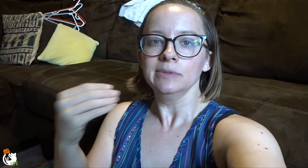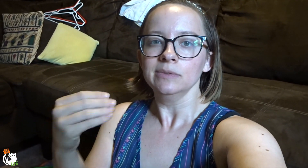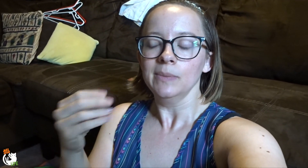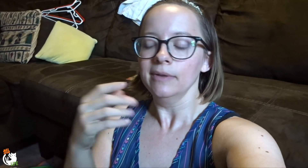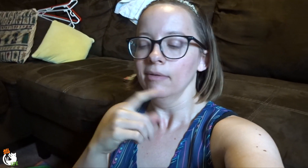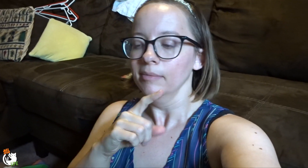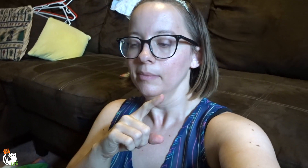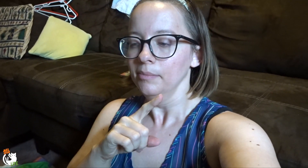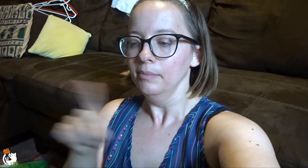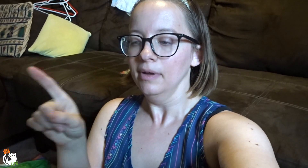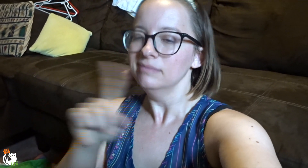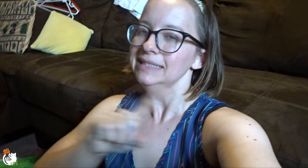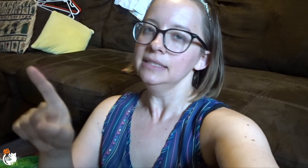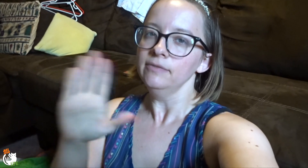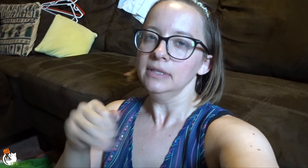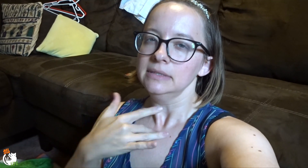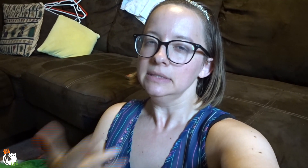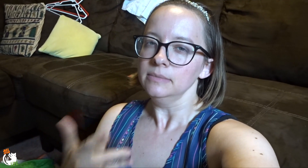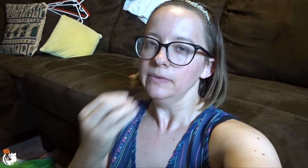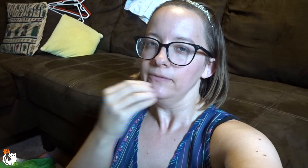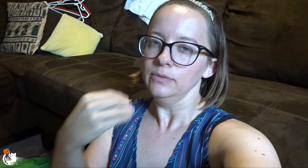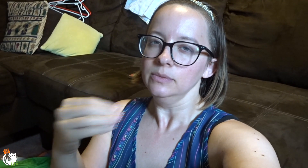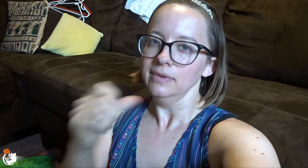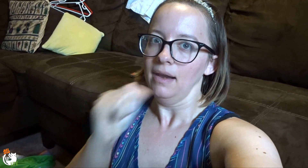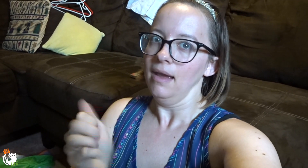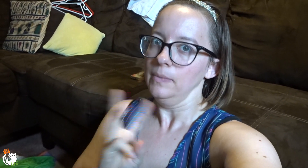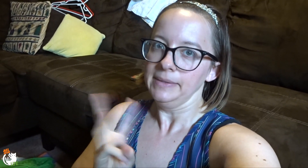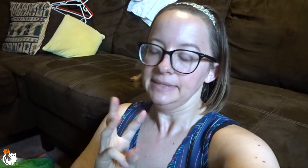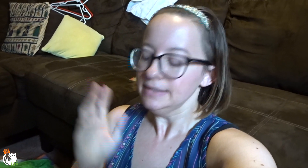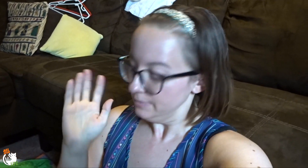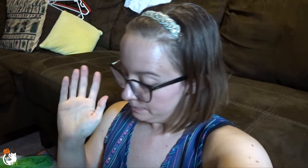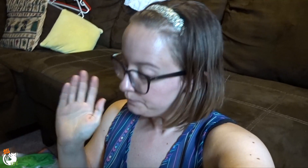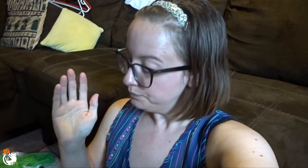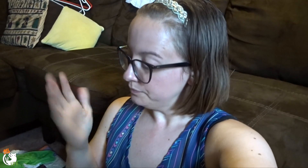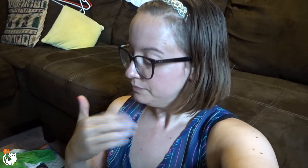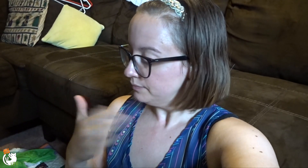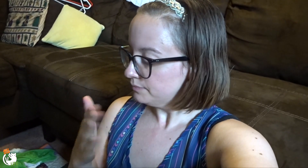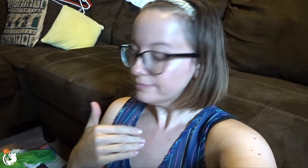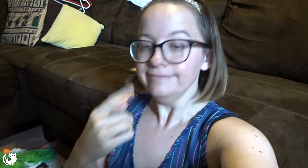I have to go grocery shopping, but it's a different store than usual, not Wegmans.